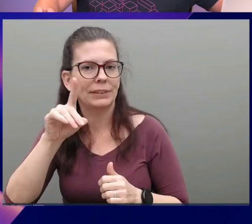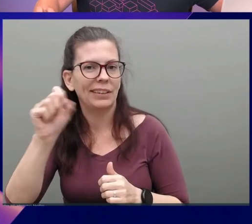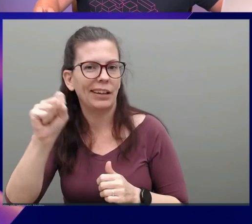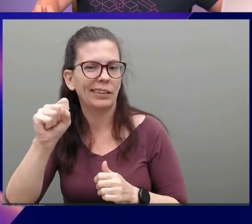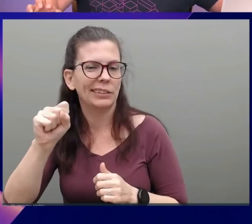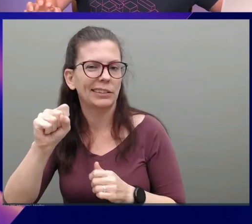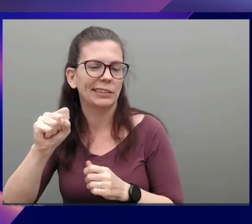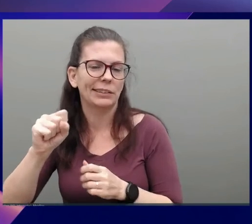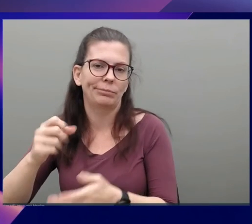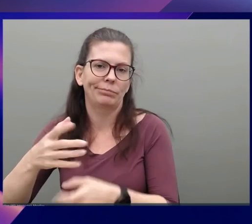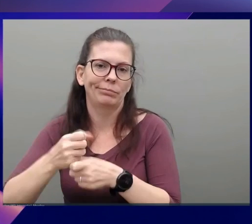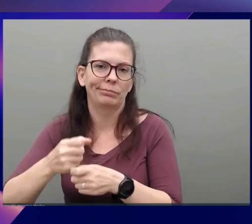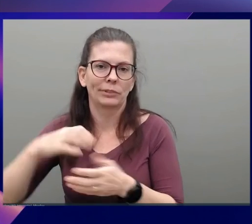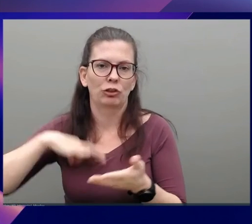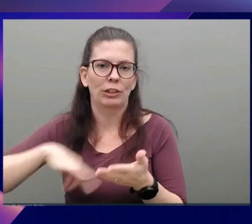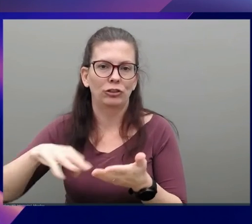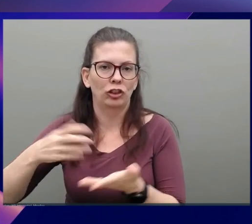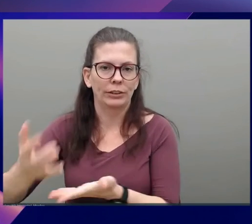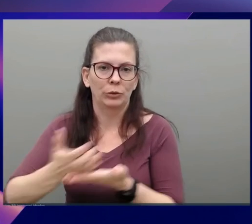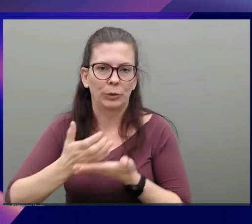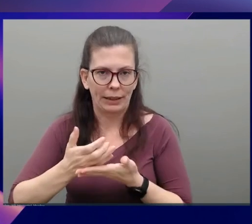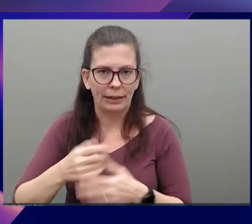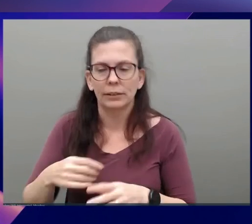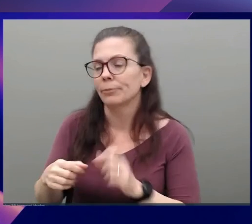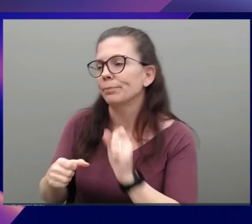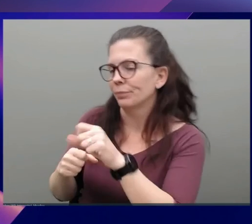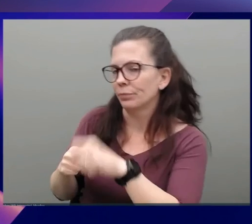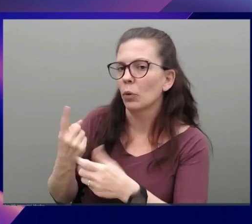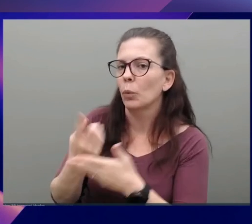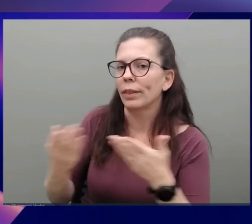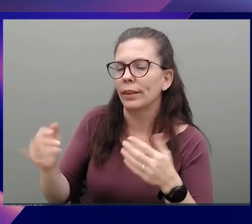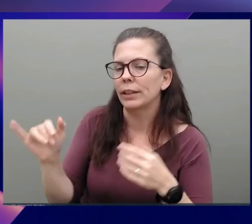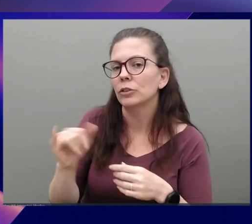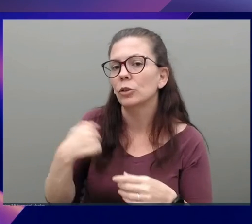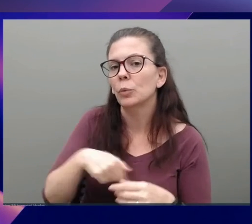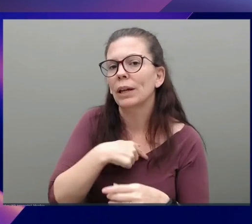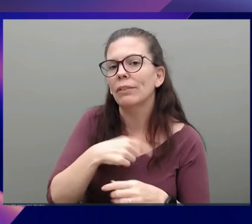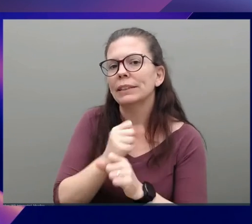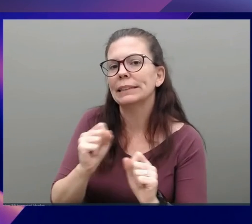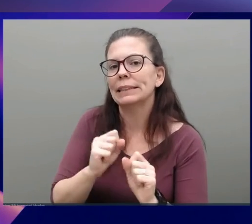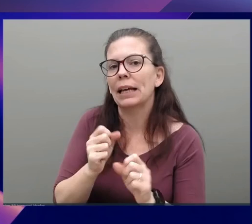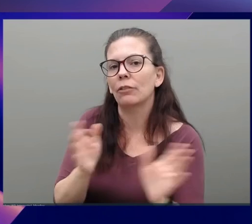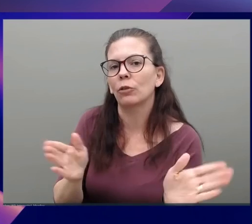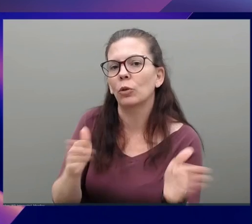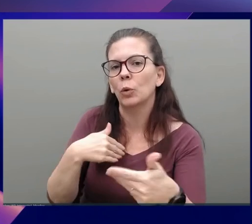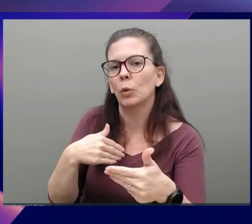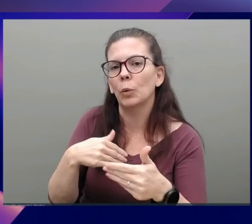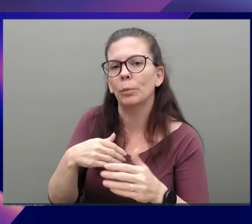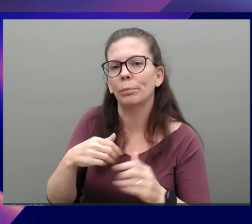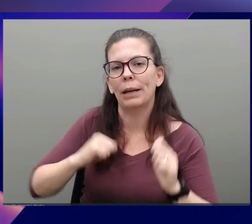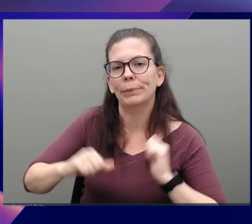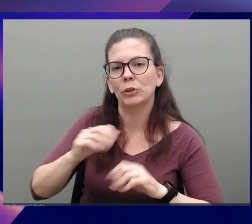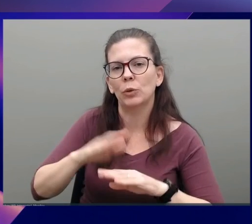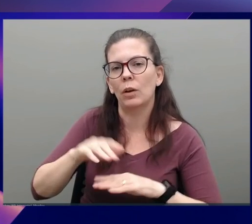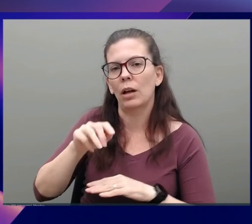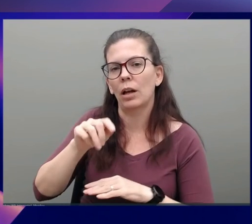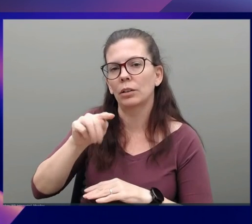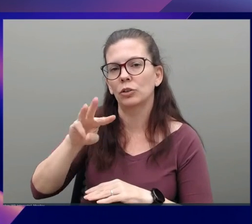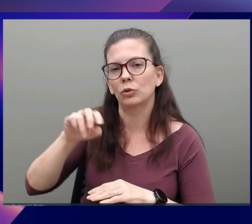And one of the things is that we have a safe-room episode on Twitch for revoking exposed IM credentials.